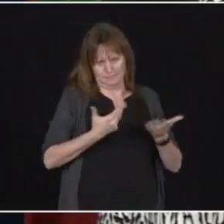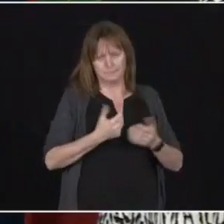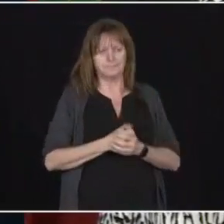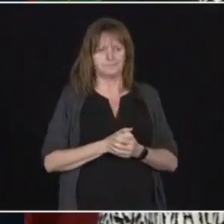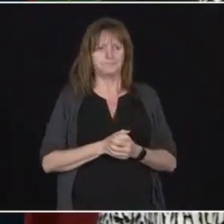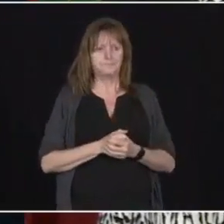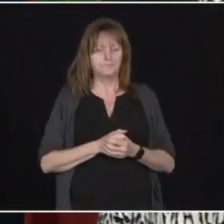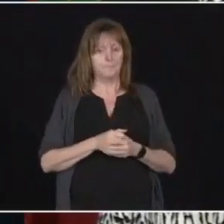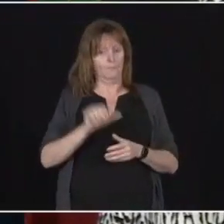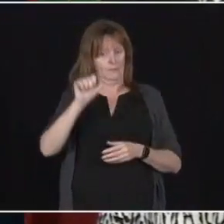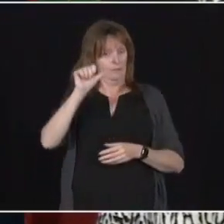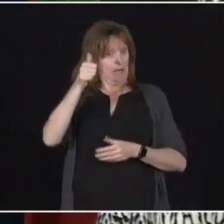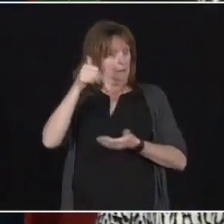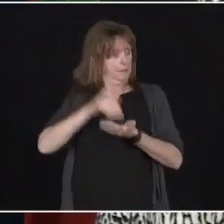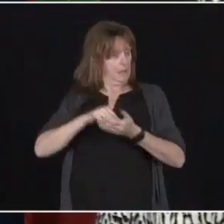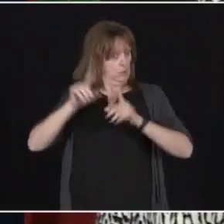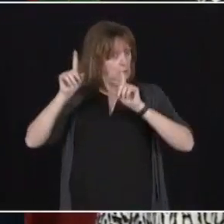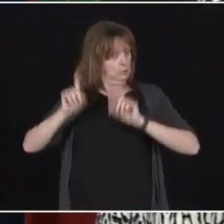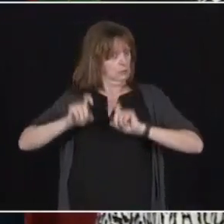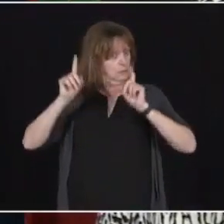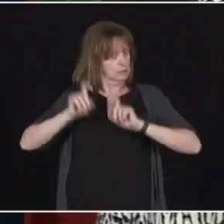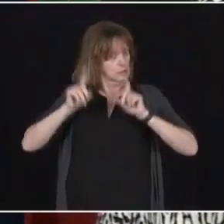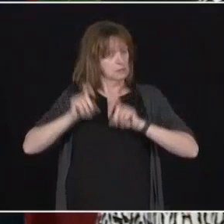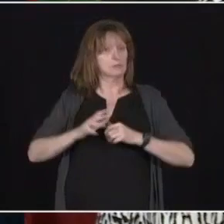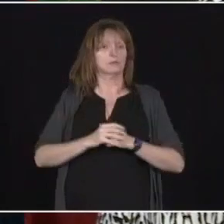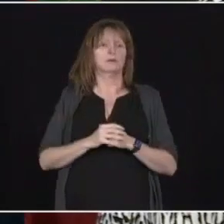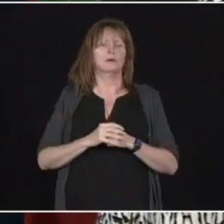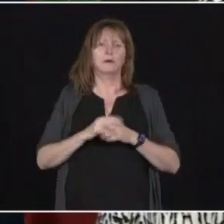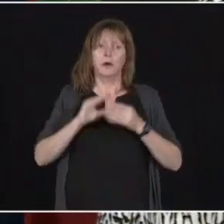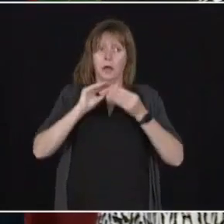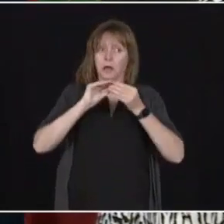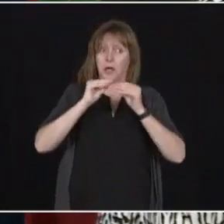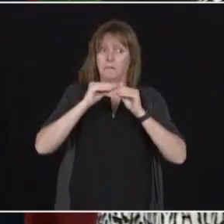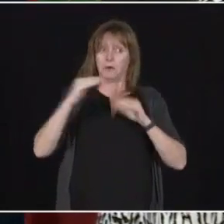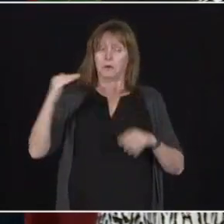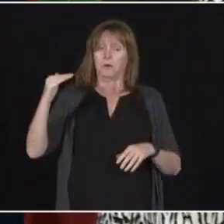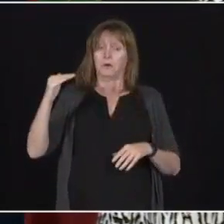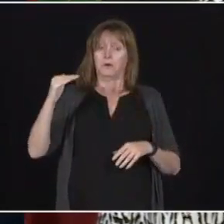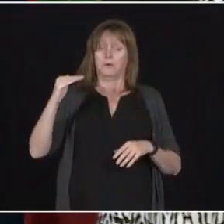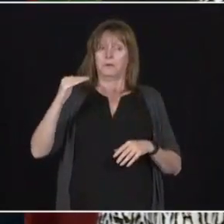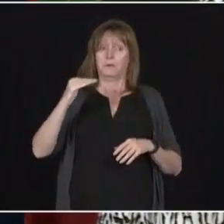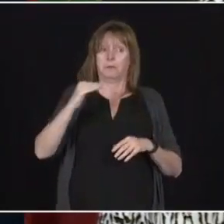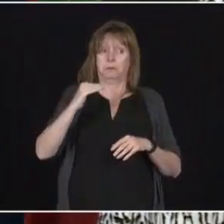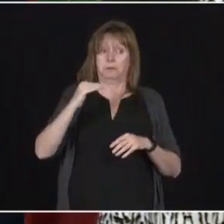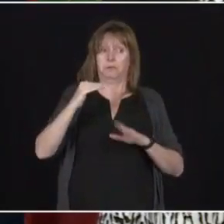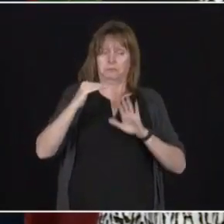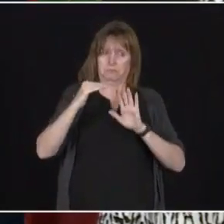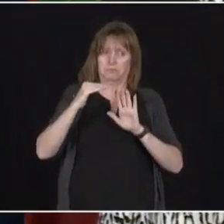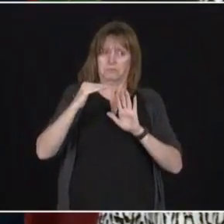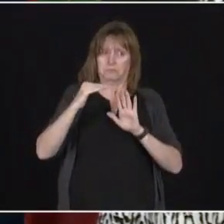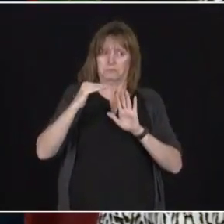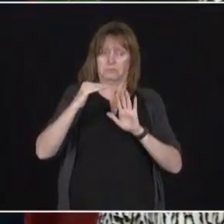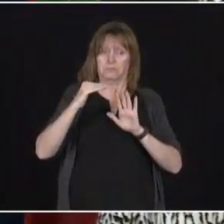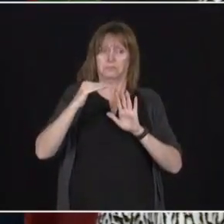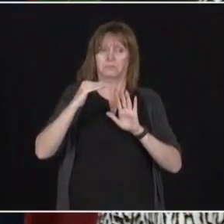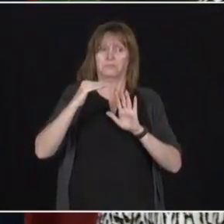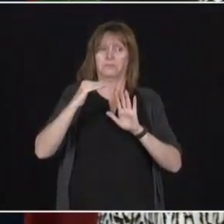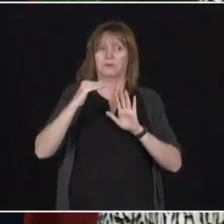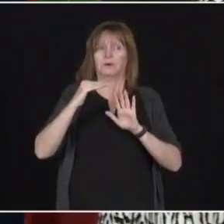We have 10,000 tests and all of a sudden, the numbers dropped to 280. People infected. Also